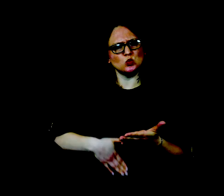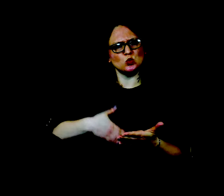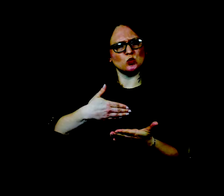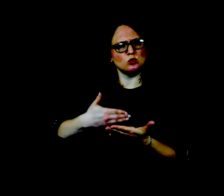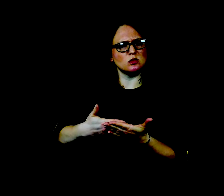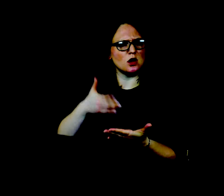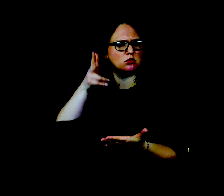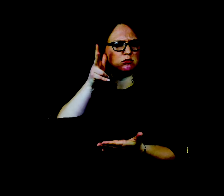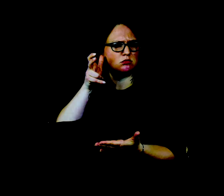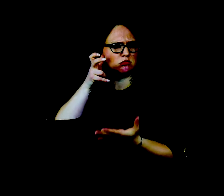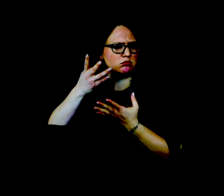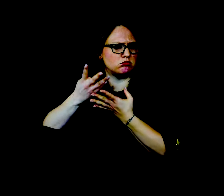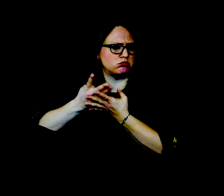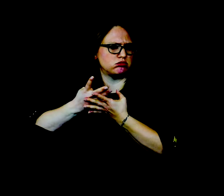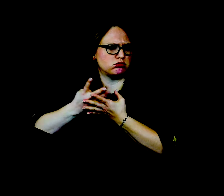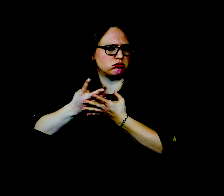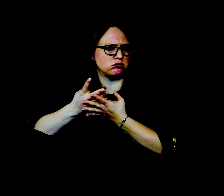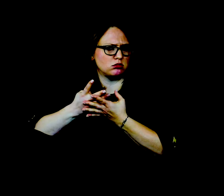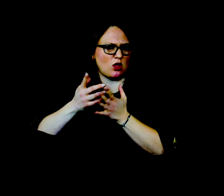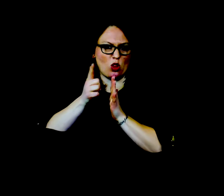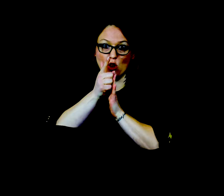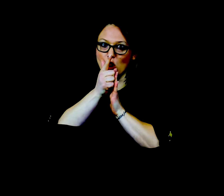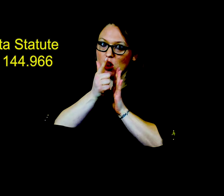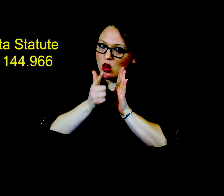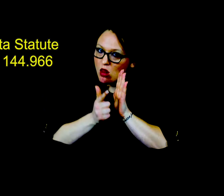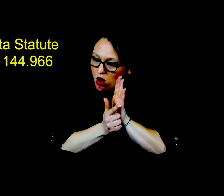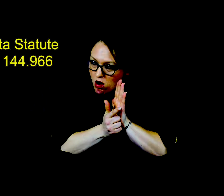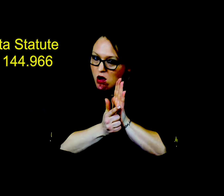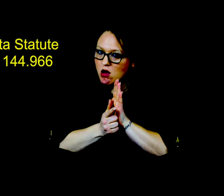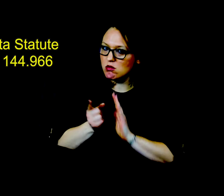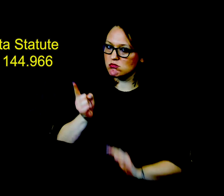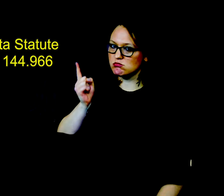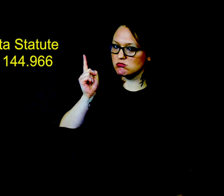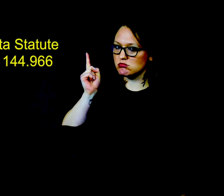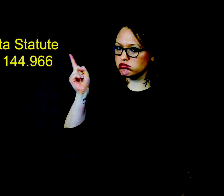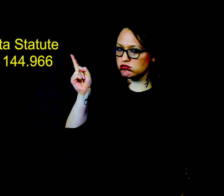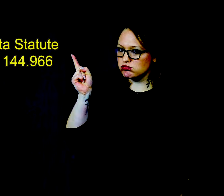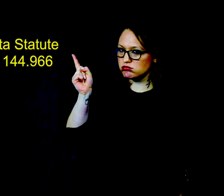First, Minnesota adopted the Universal Newborn